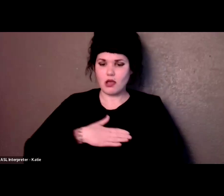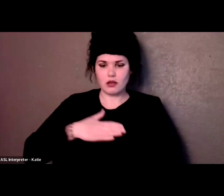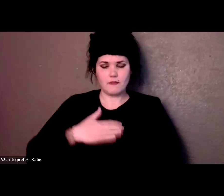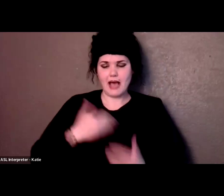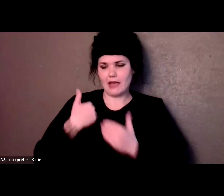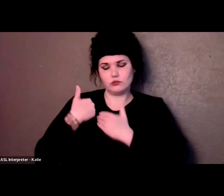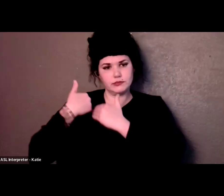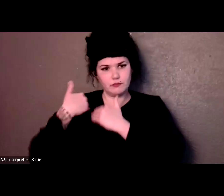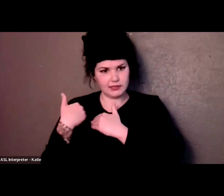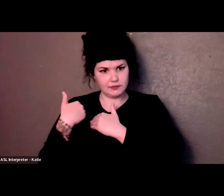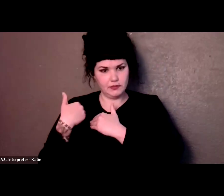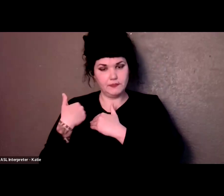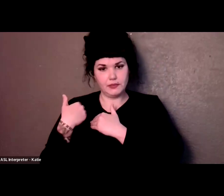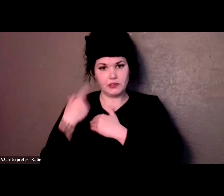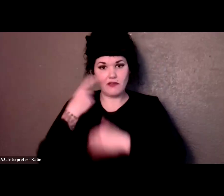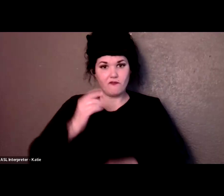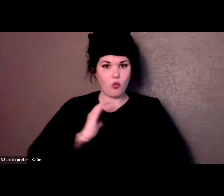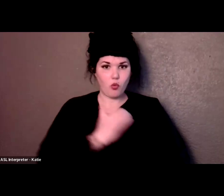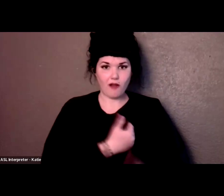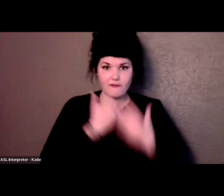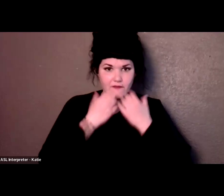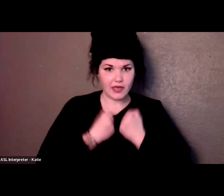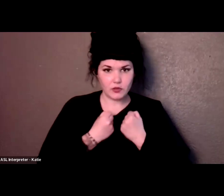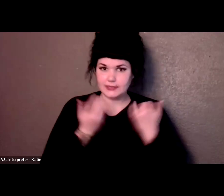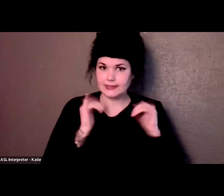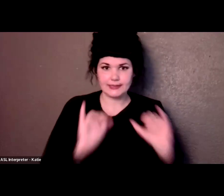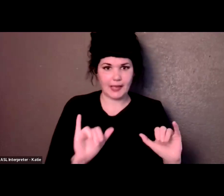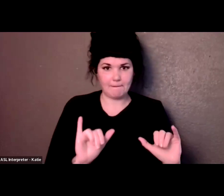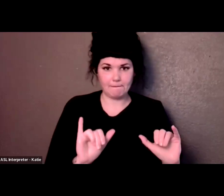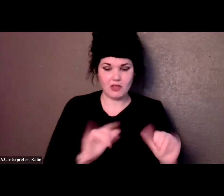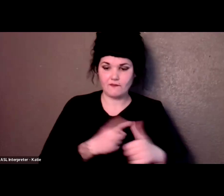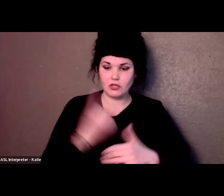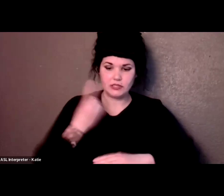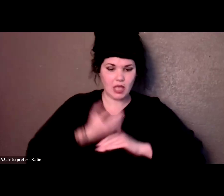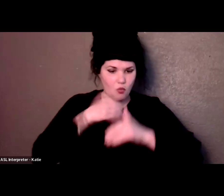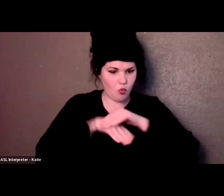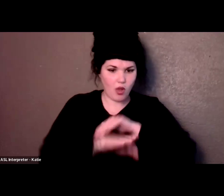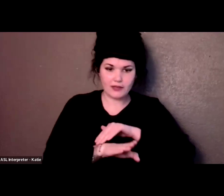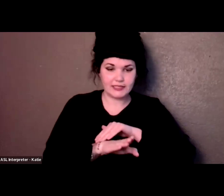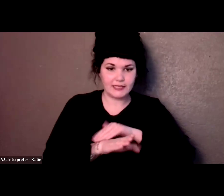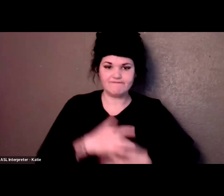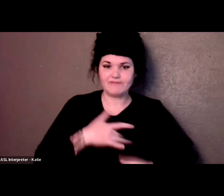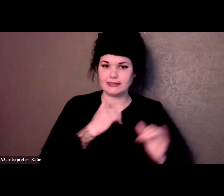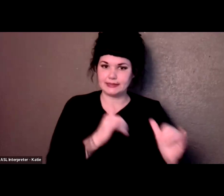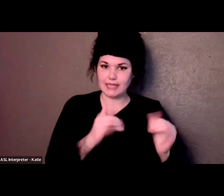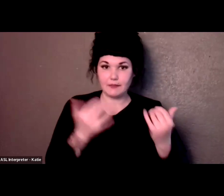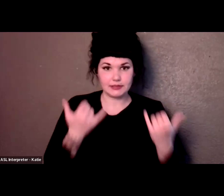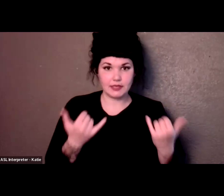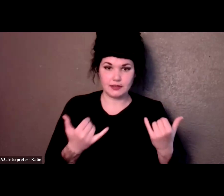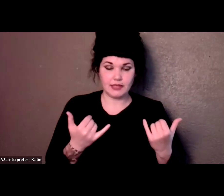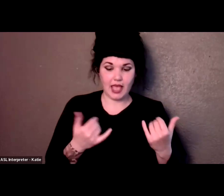first day I walked in as it is today as a director. So I would say this